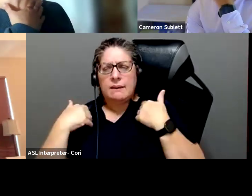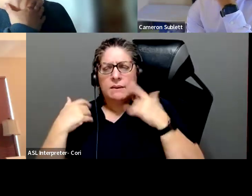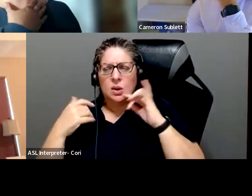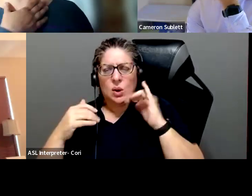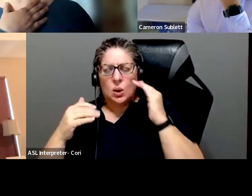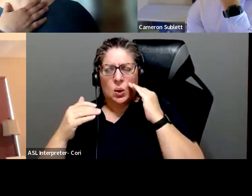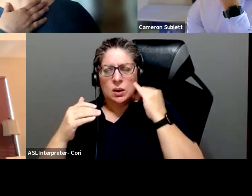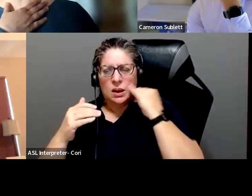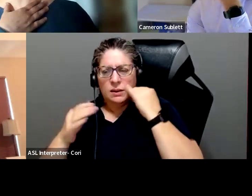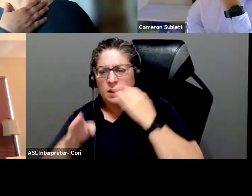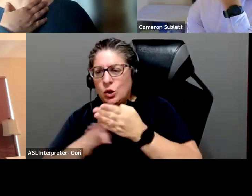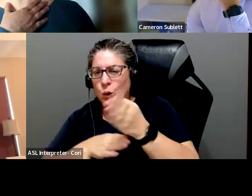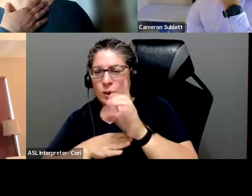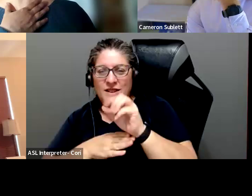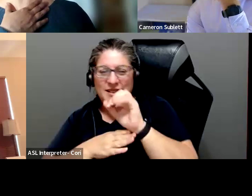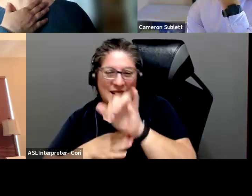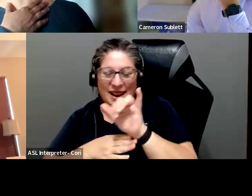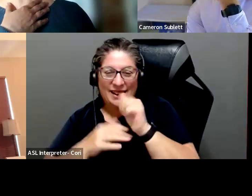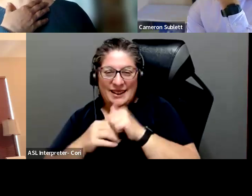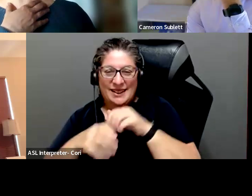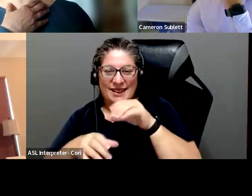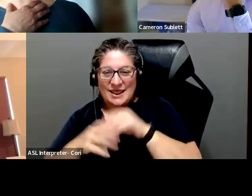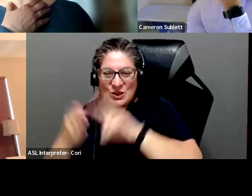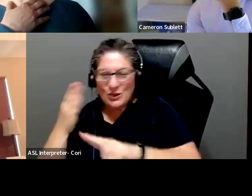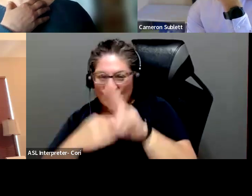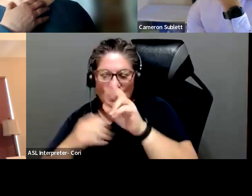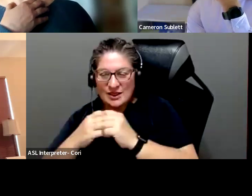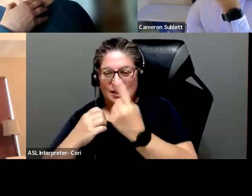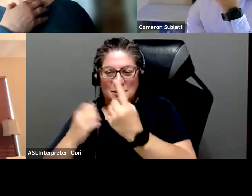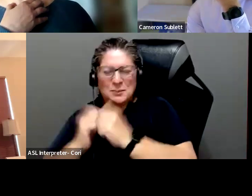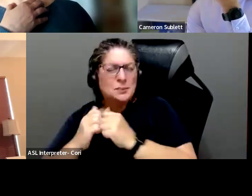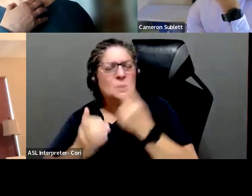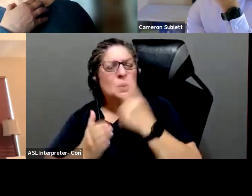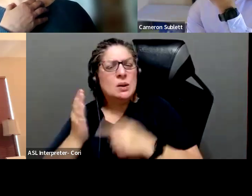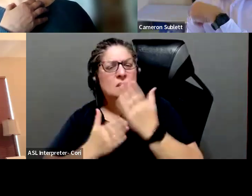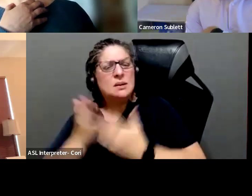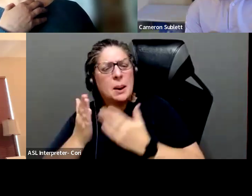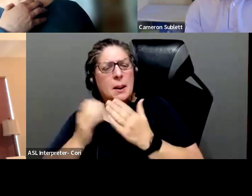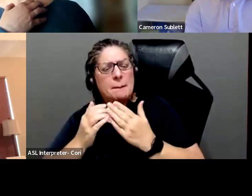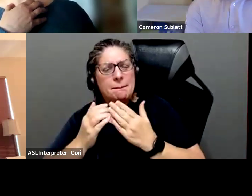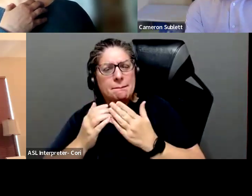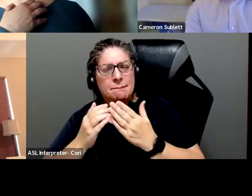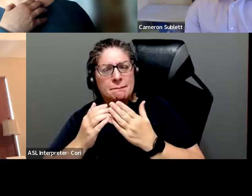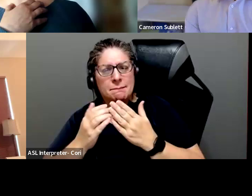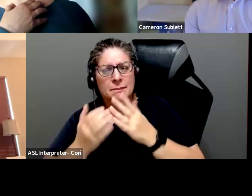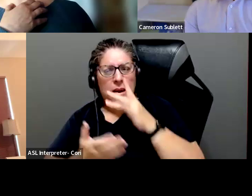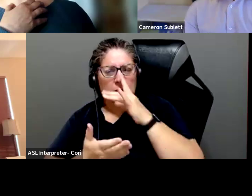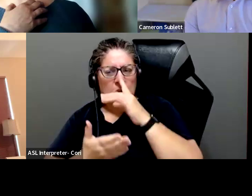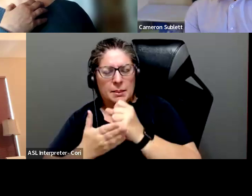When you have career day at universities what were some of kind of the compelling speakers.